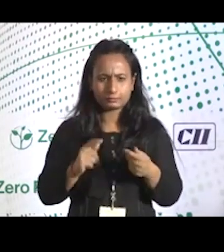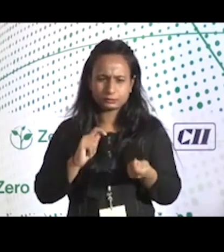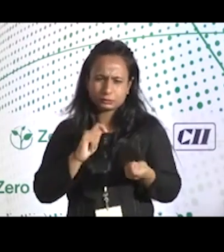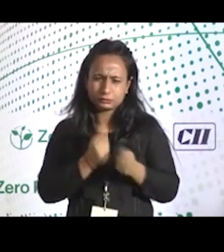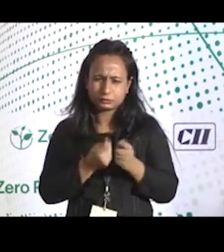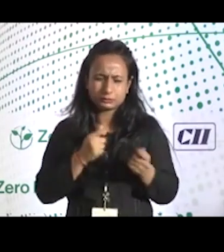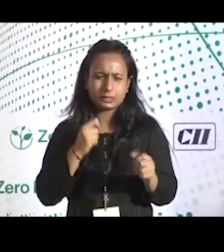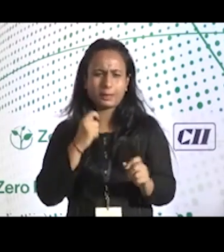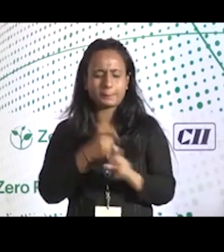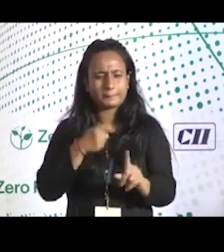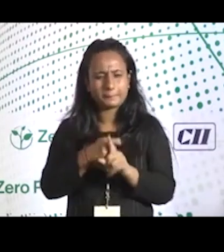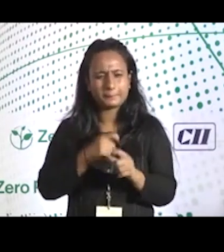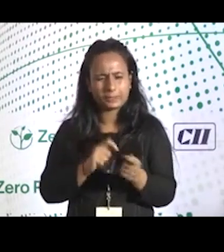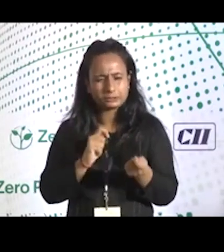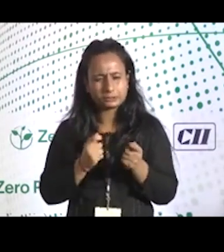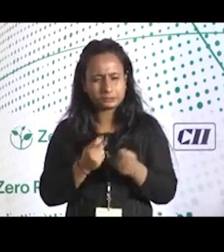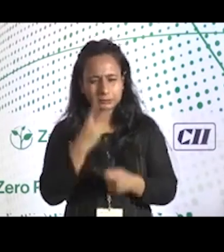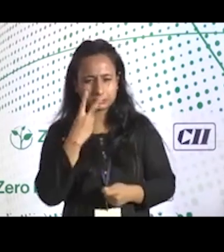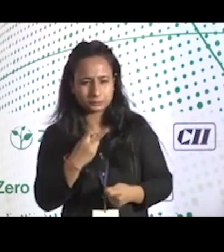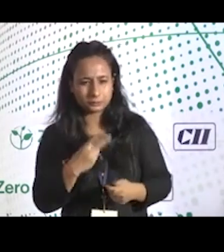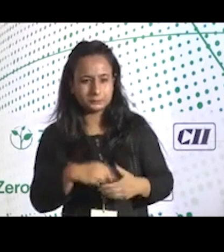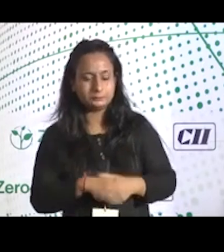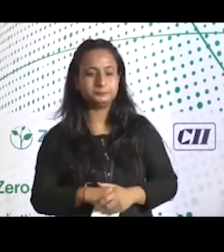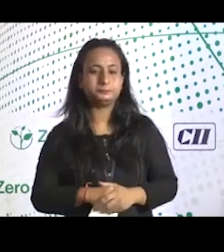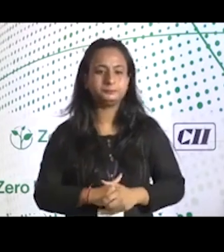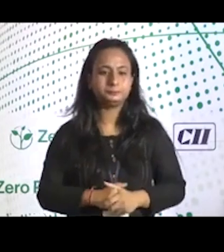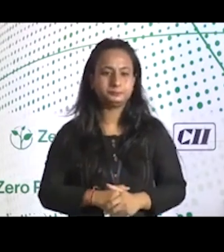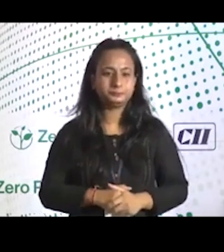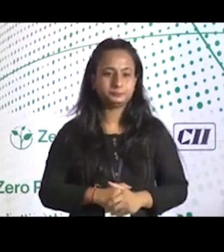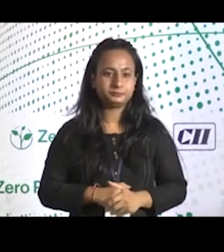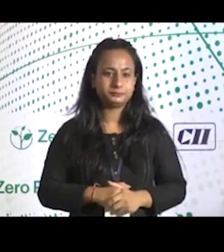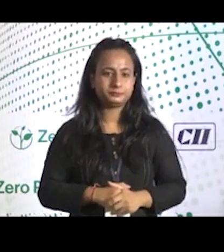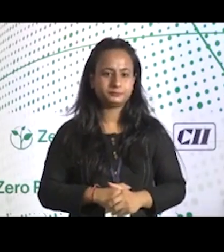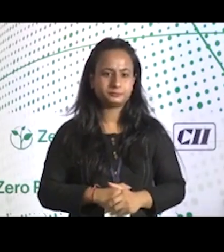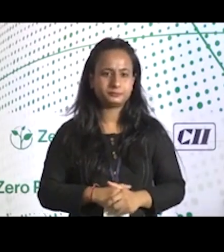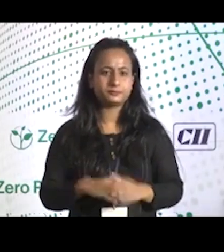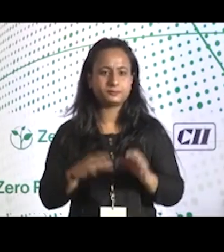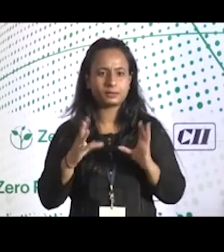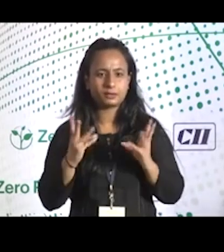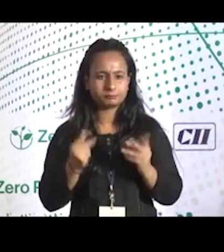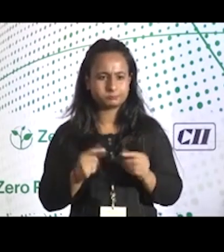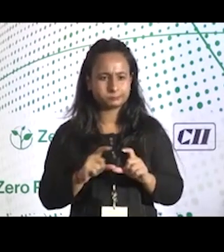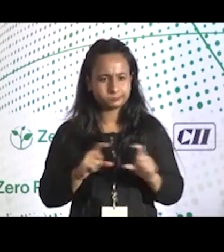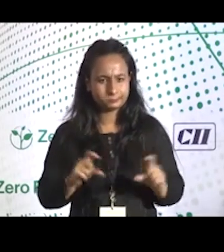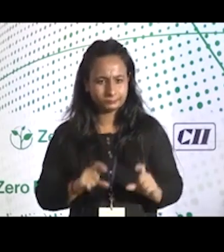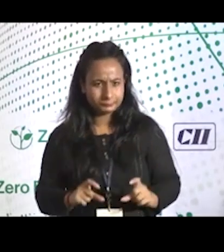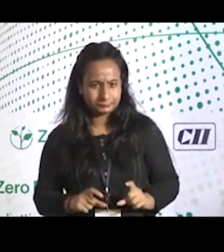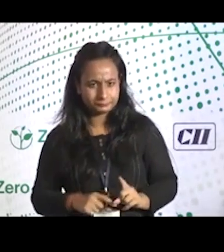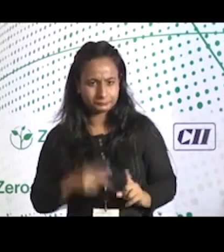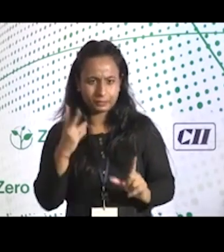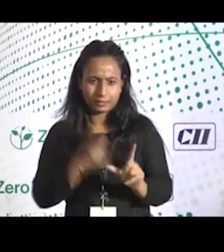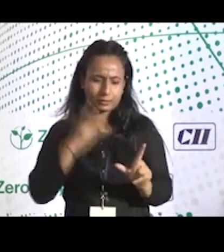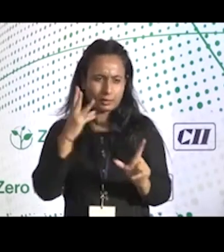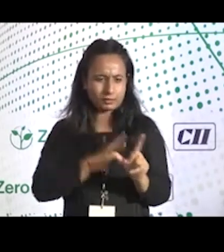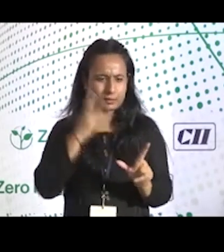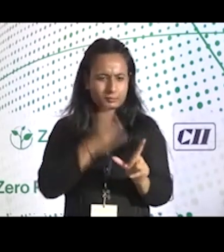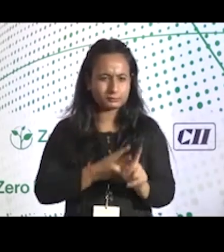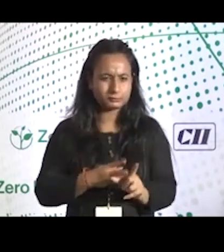happening depending on how strict your indicators are and what you intend to take if you want to take a reach.